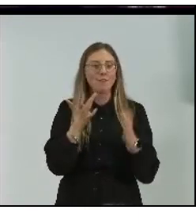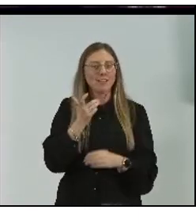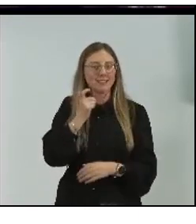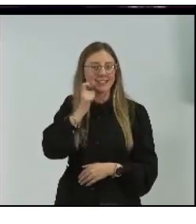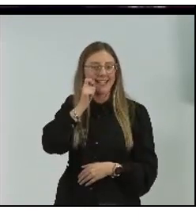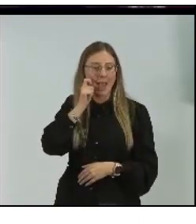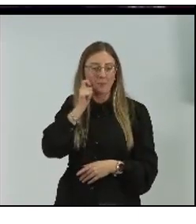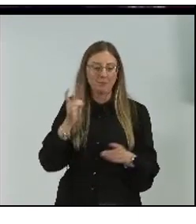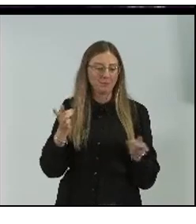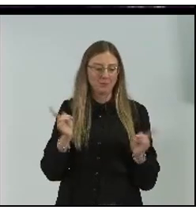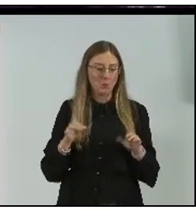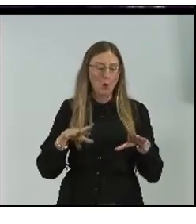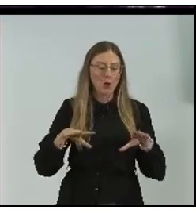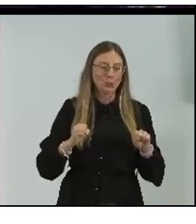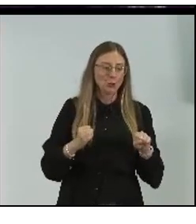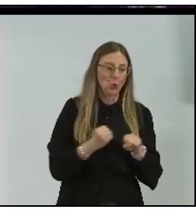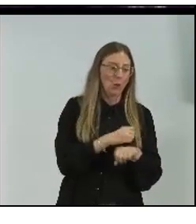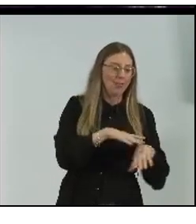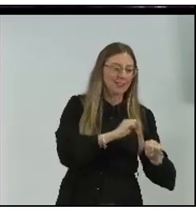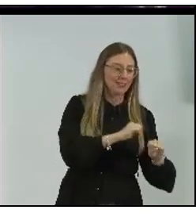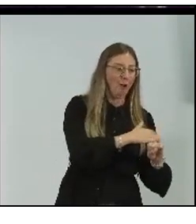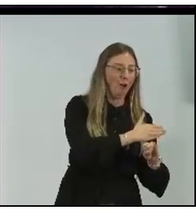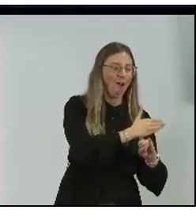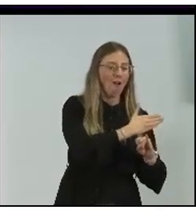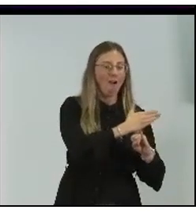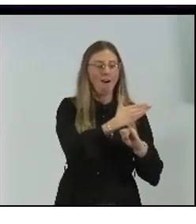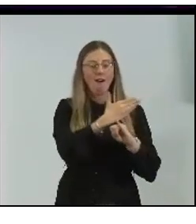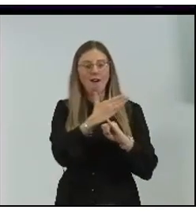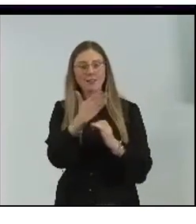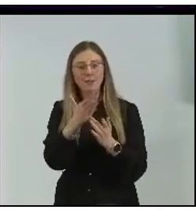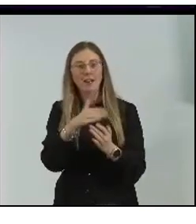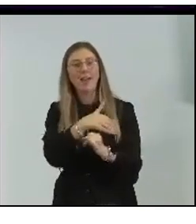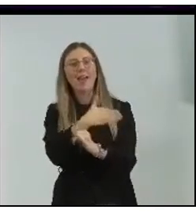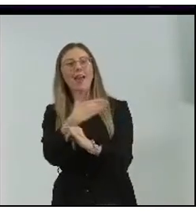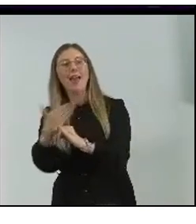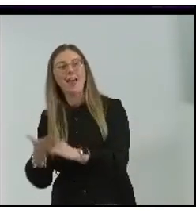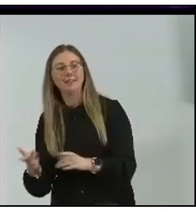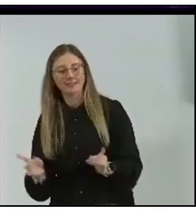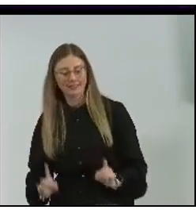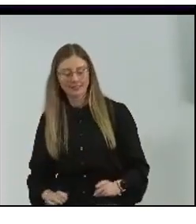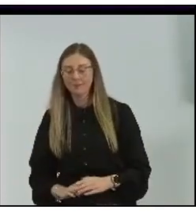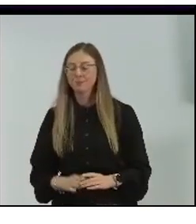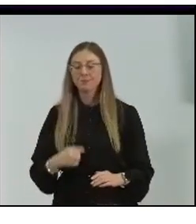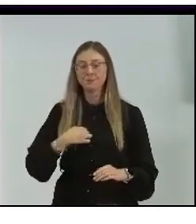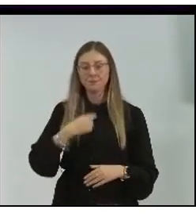what to do at the beginning, what to do at the middle and what's what you do at the end? Sure. So I'm Caroline Desrousier,